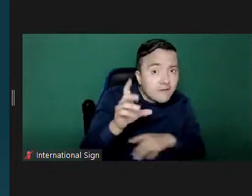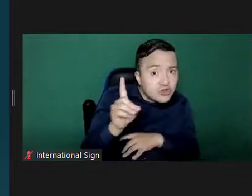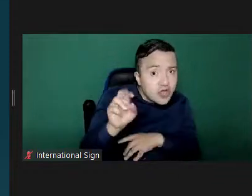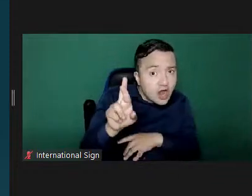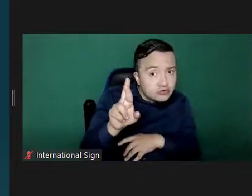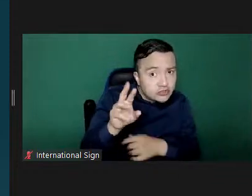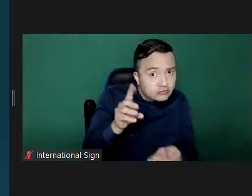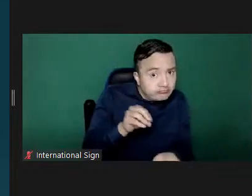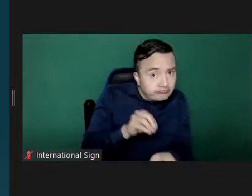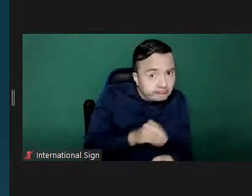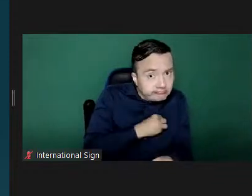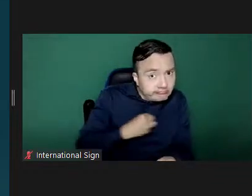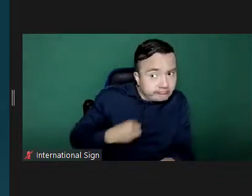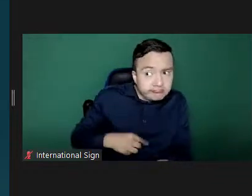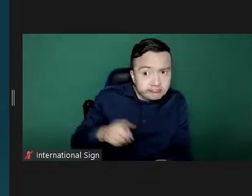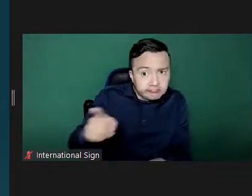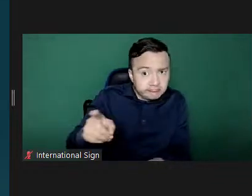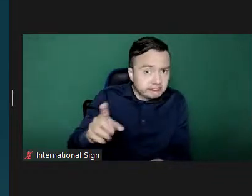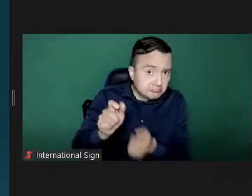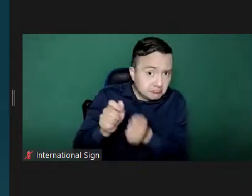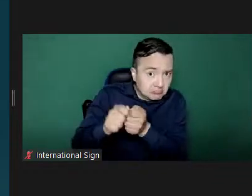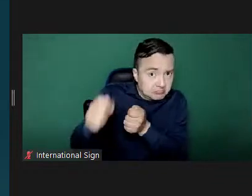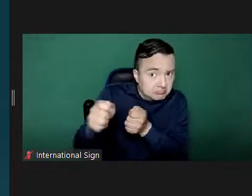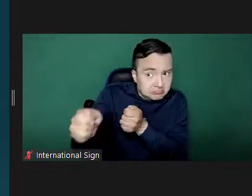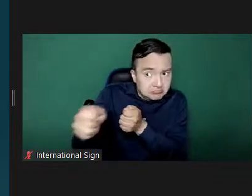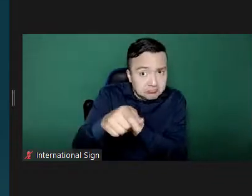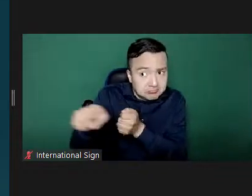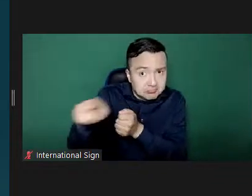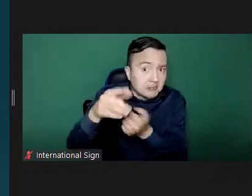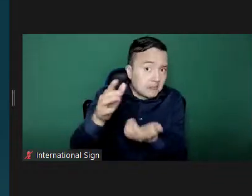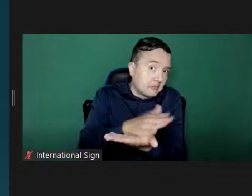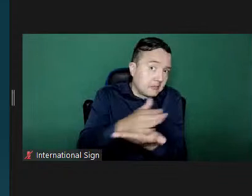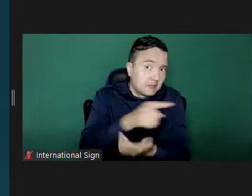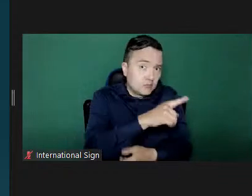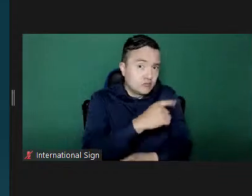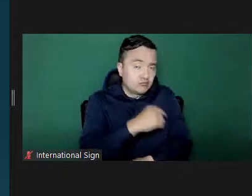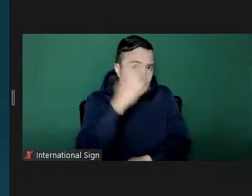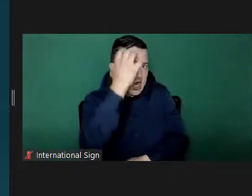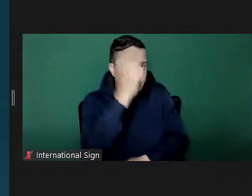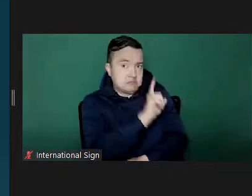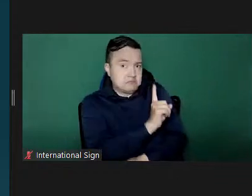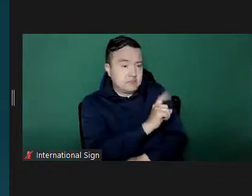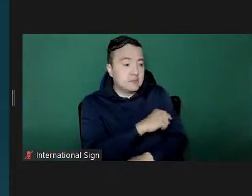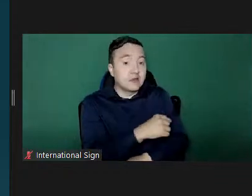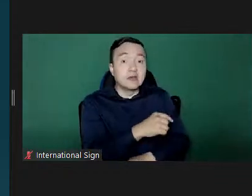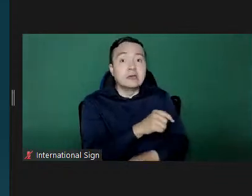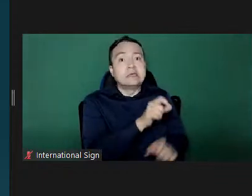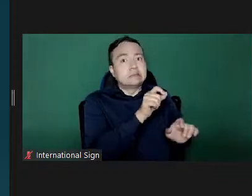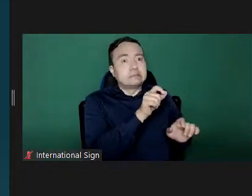the public institutions, would now be seen by private practitioners, based on that agreement.